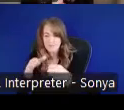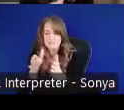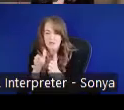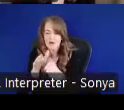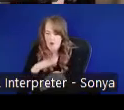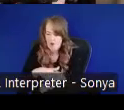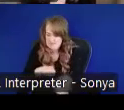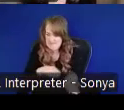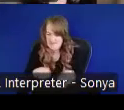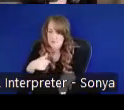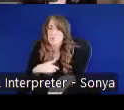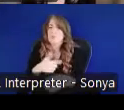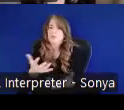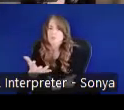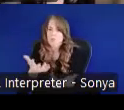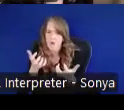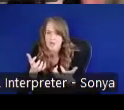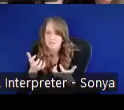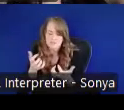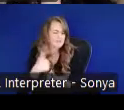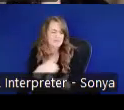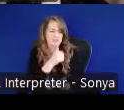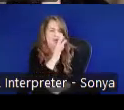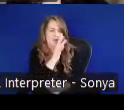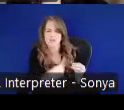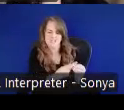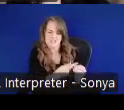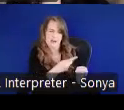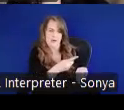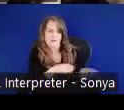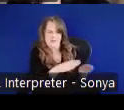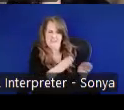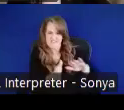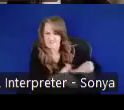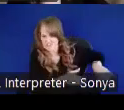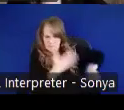anymore about the behavior that we don't want to see. We're talking about the behavior that we do want to see, and we're